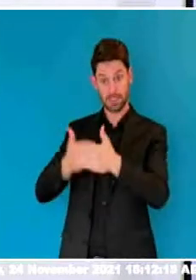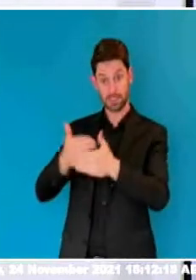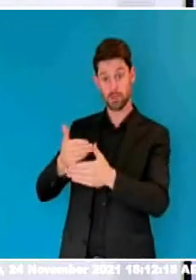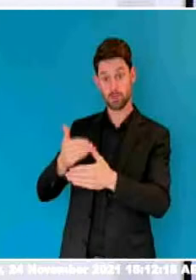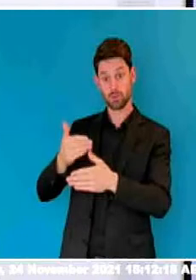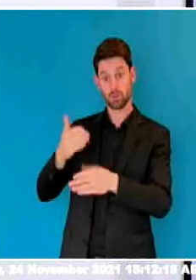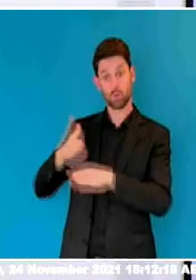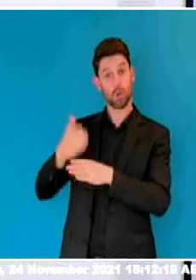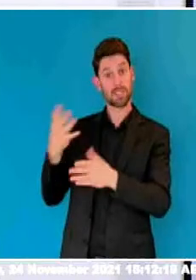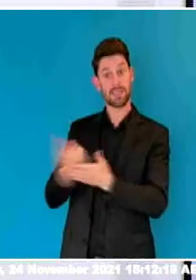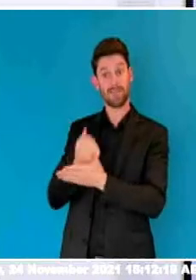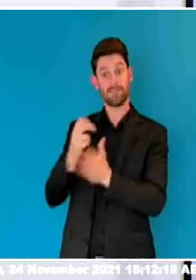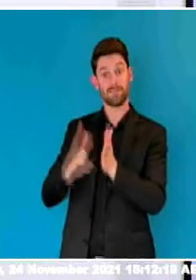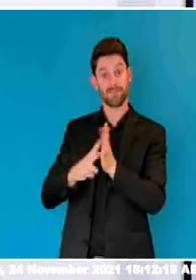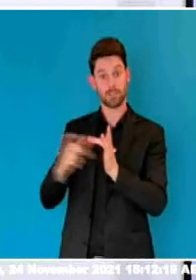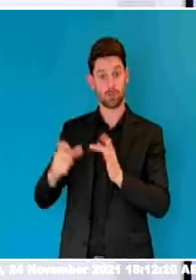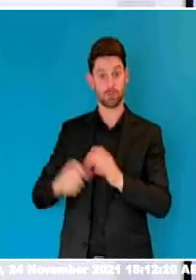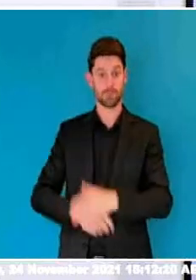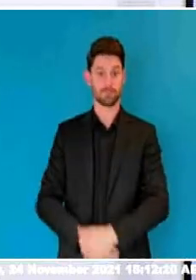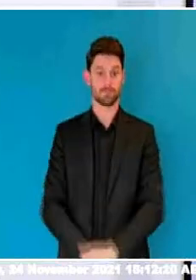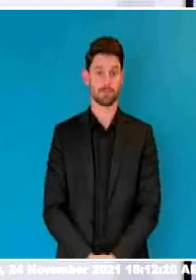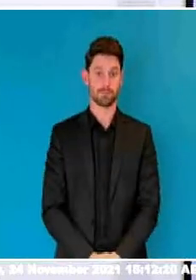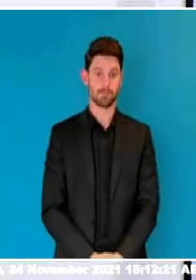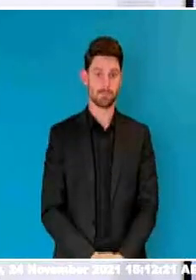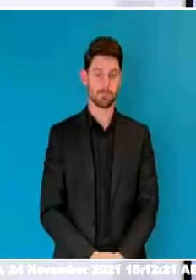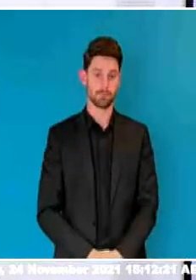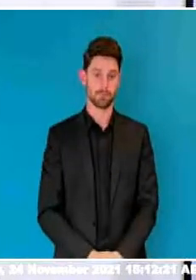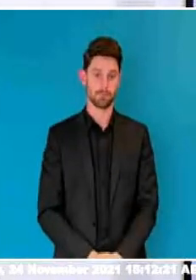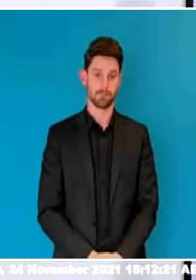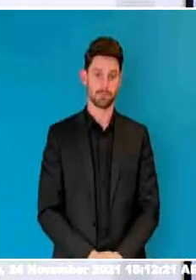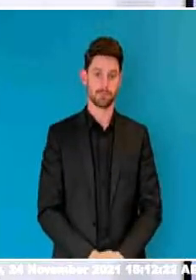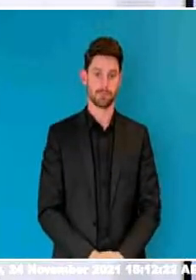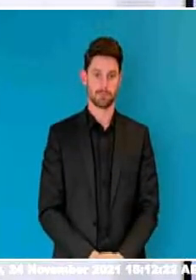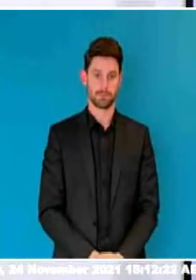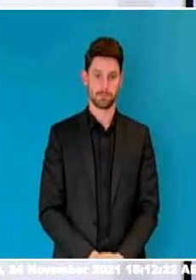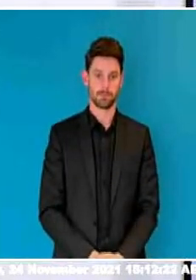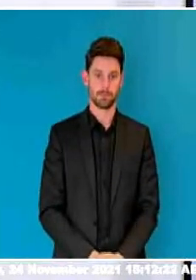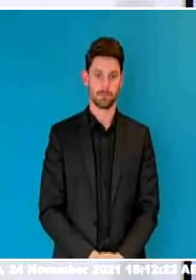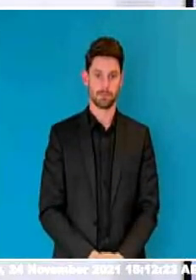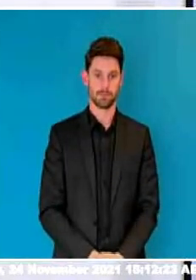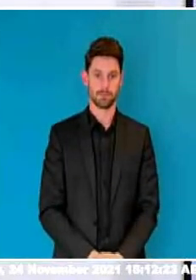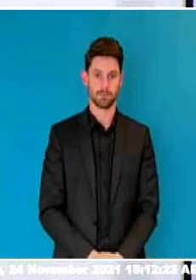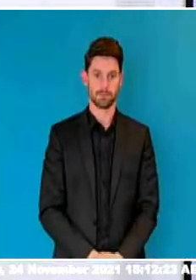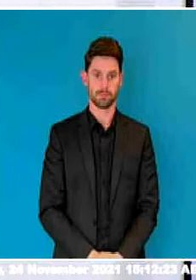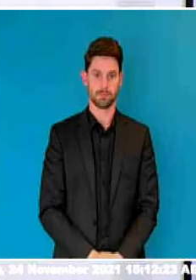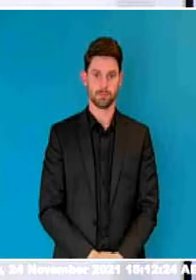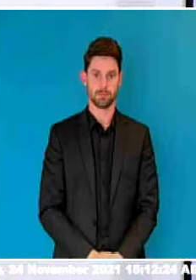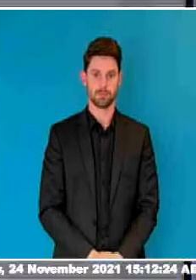Ms Weston, we've lost your sound. I beg your pardon. Thank you.